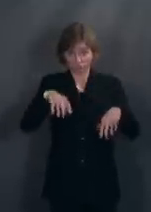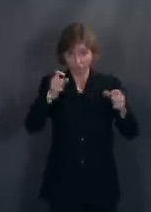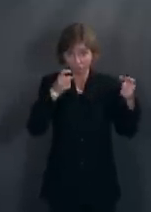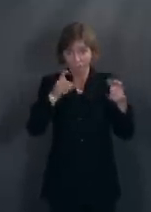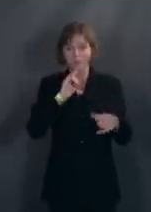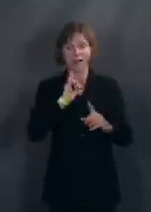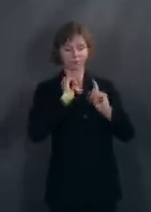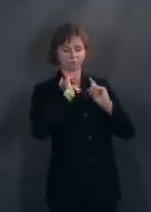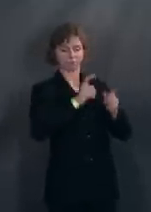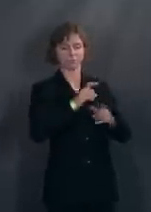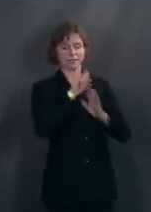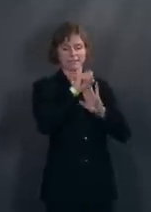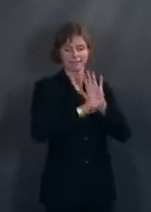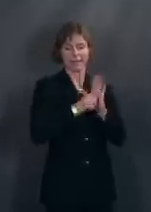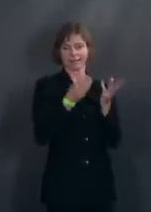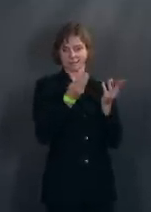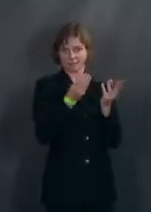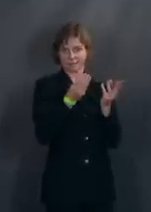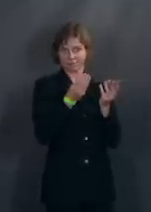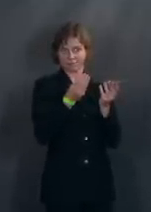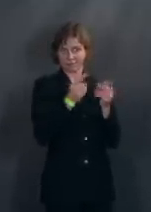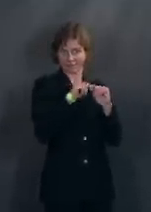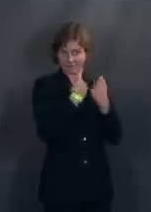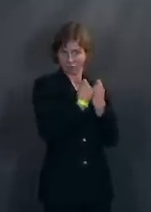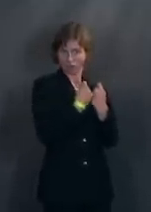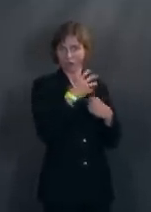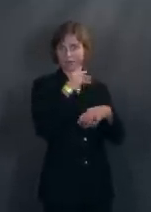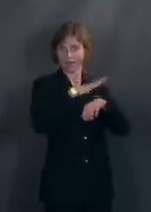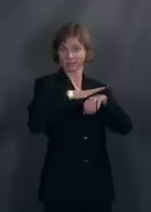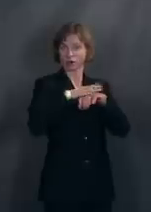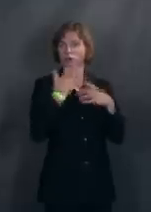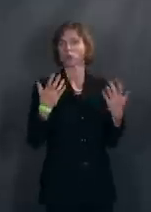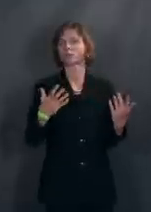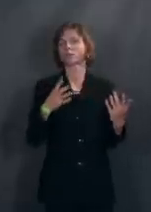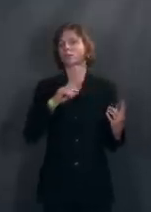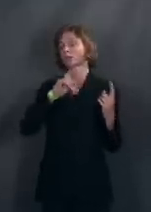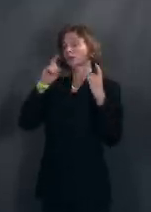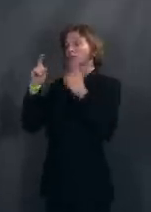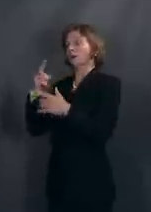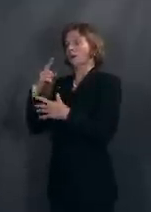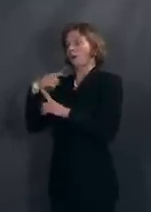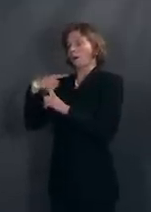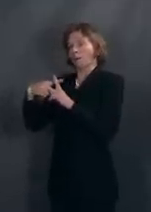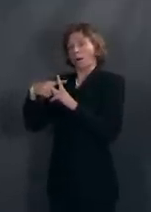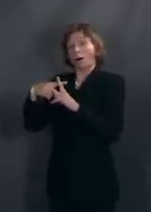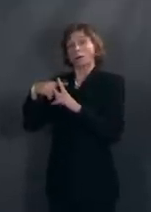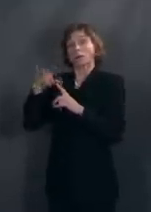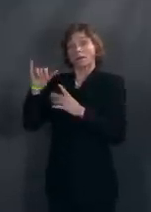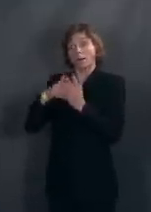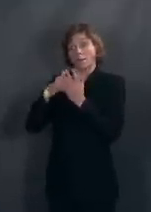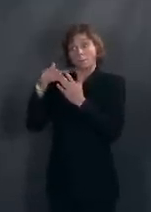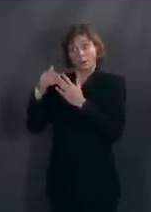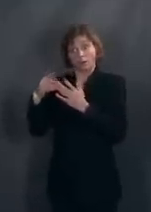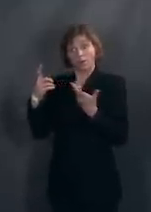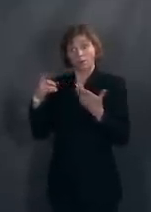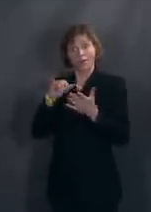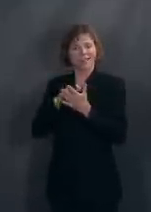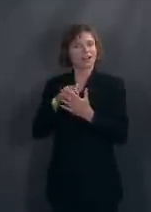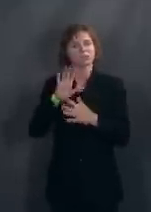plus this million to pharmacies directly as a result of the manufacturing scaling up. And we hope that we can do all we can,